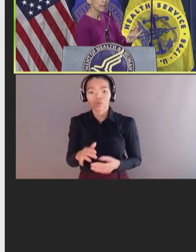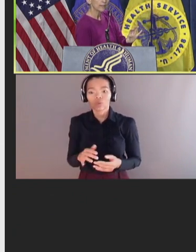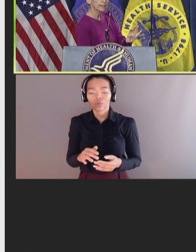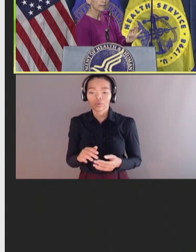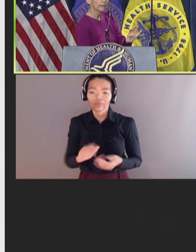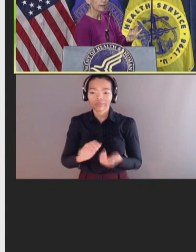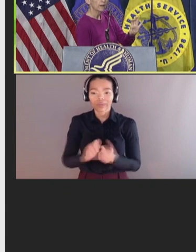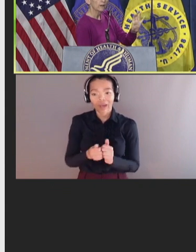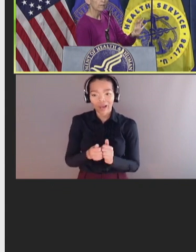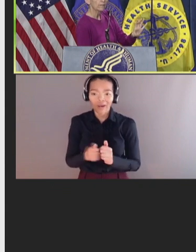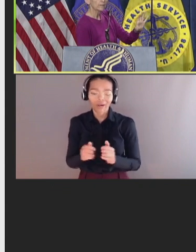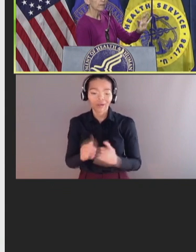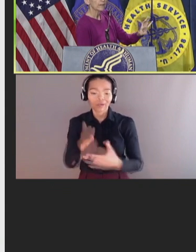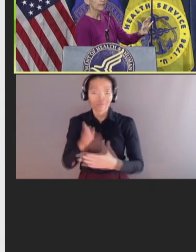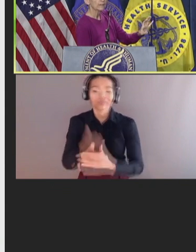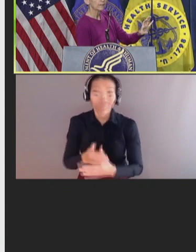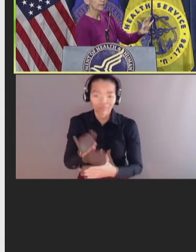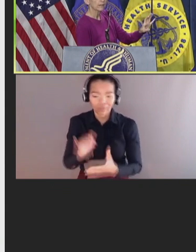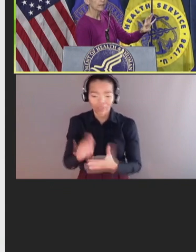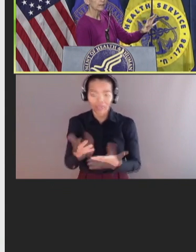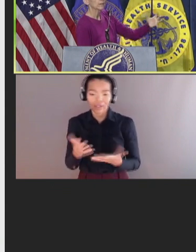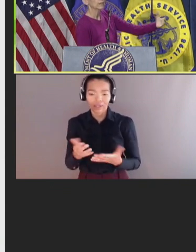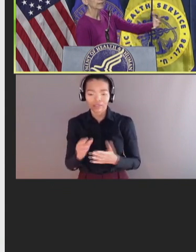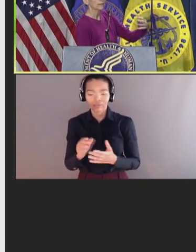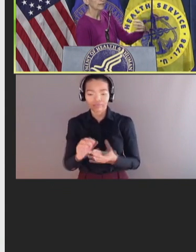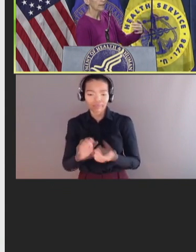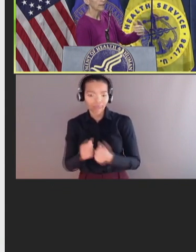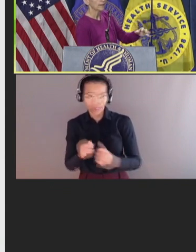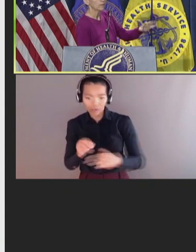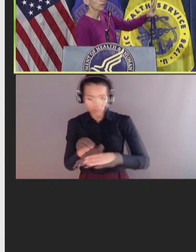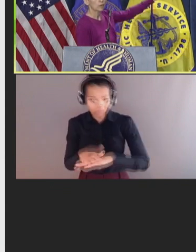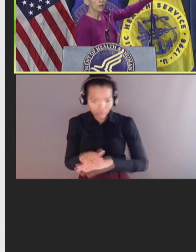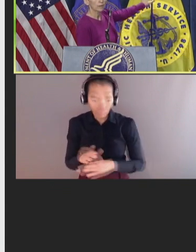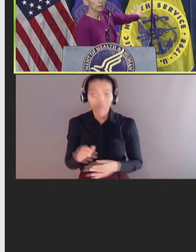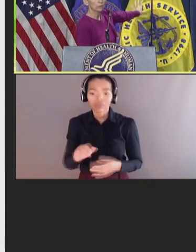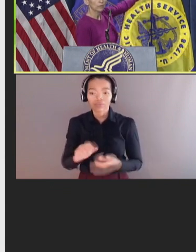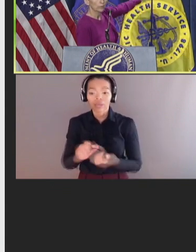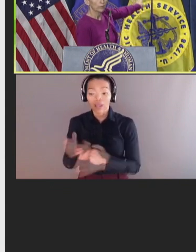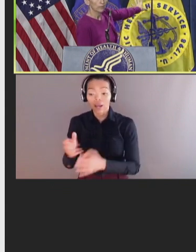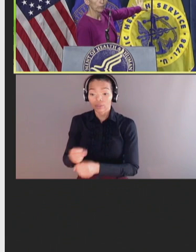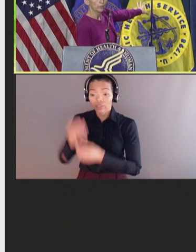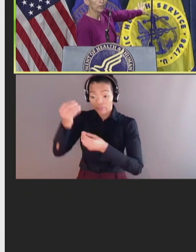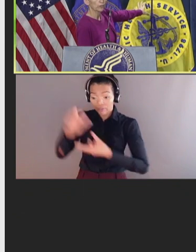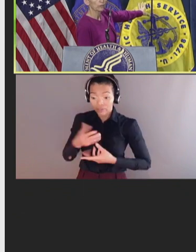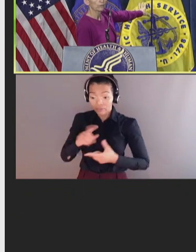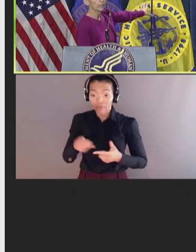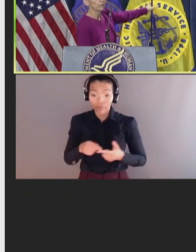data. Often, the scientists then get the data and walk away to do the interpretation over here. We